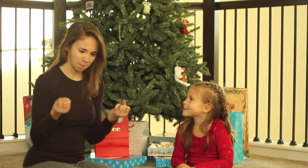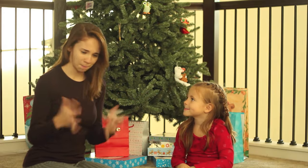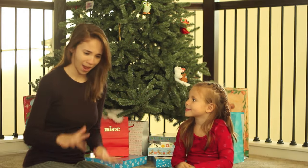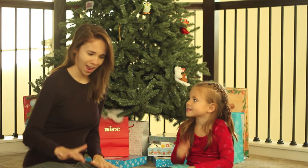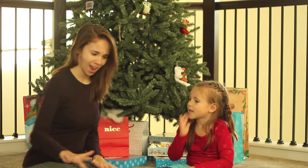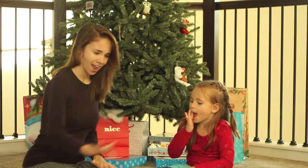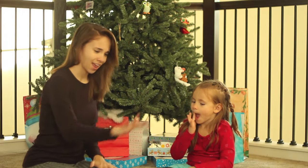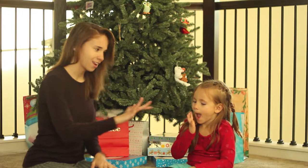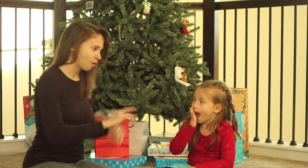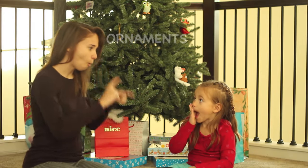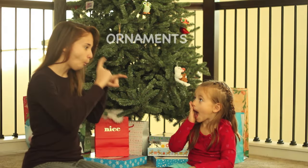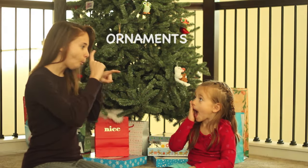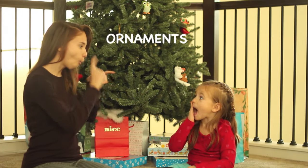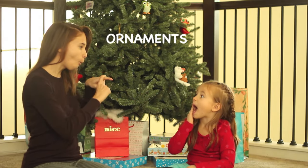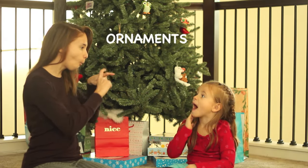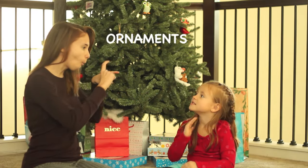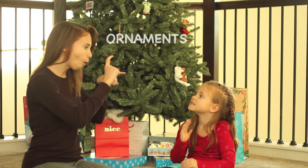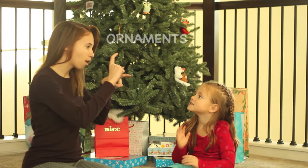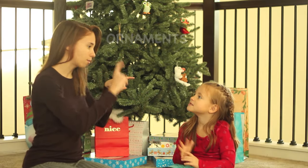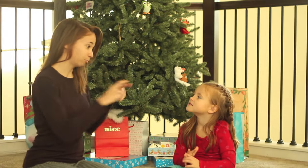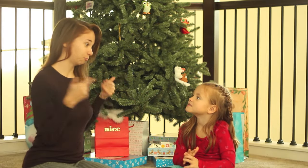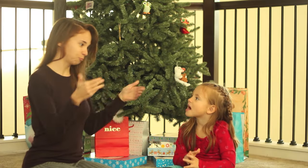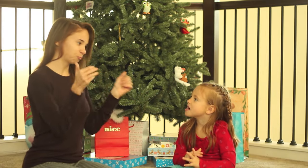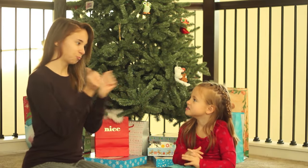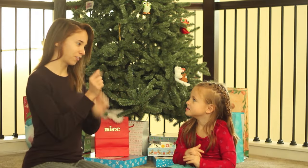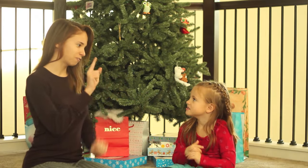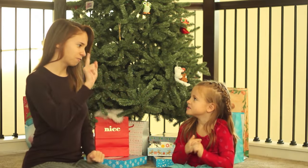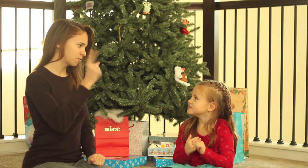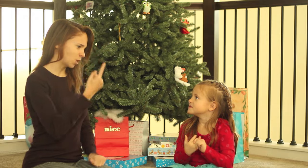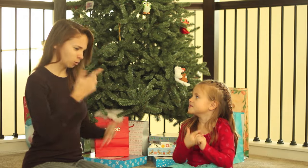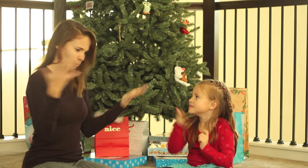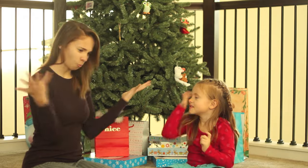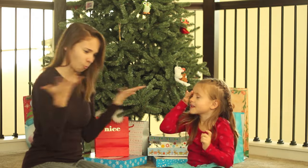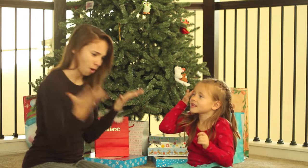We have many many ornaments here. Let's go with the first one.